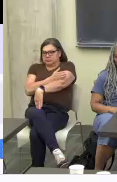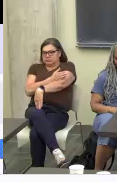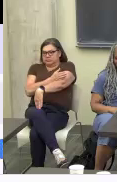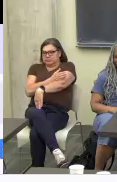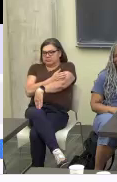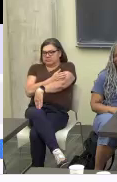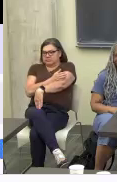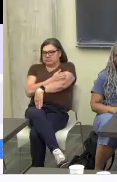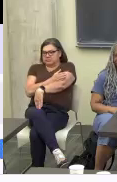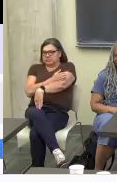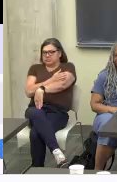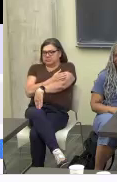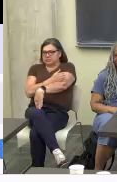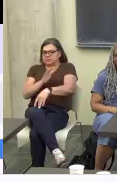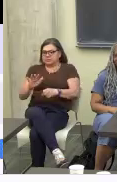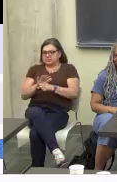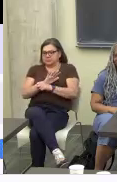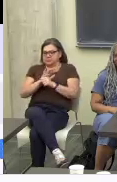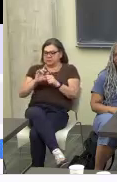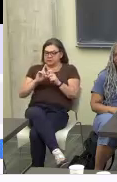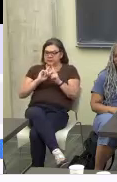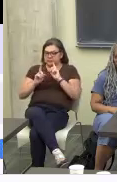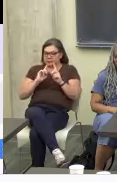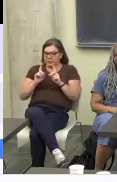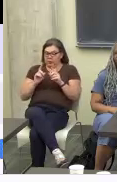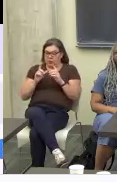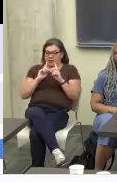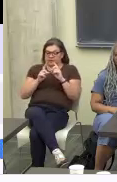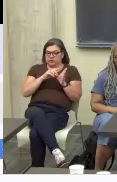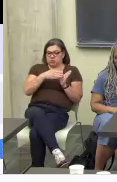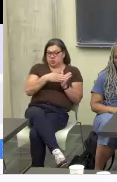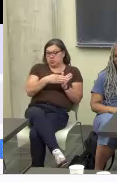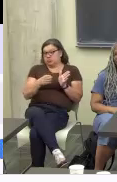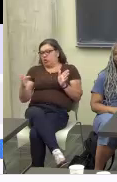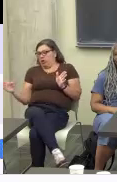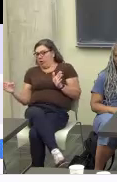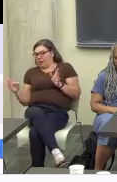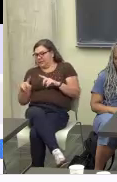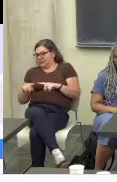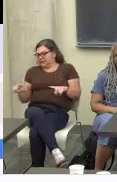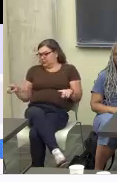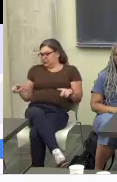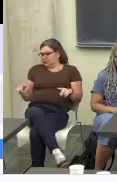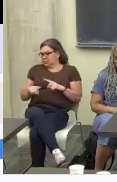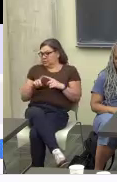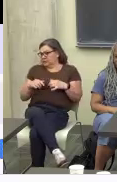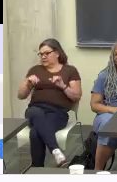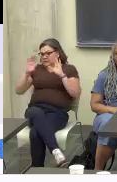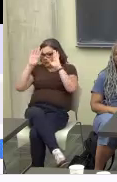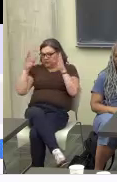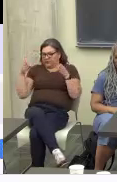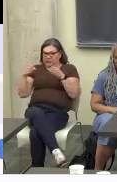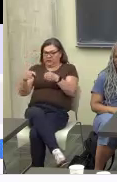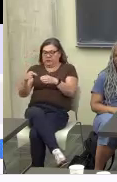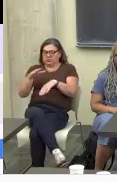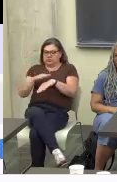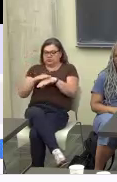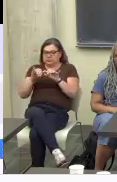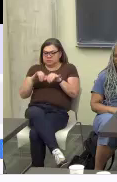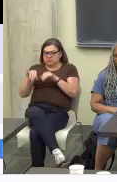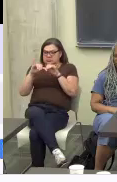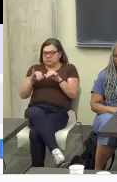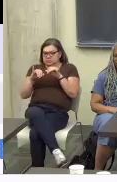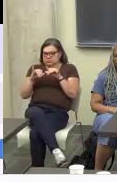The conversations went broad and differing and yet still focused on that common goal of inclusion.